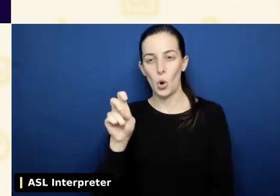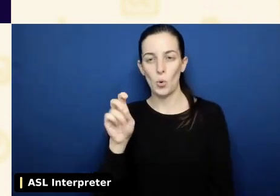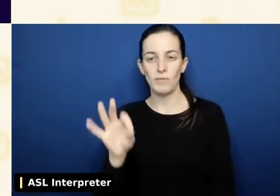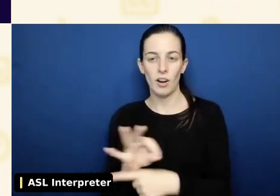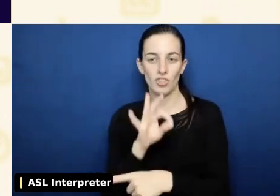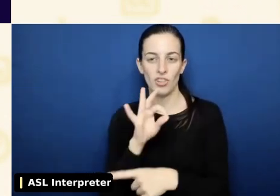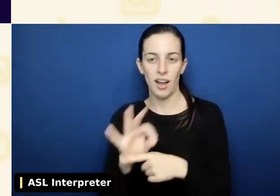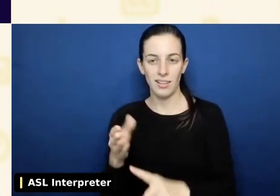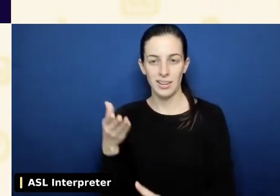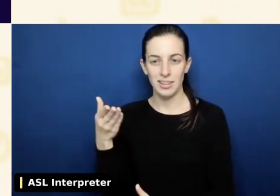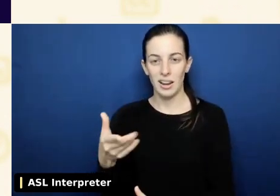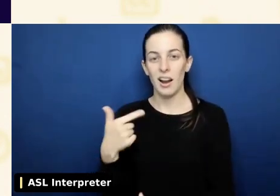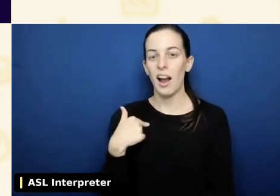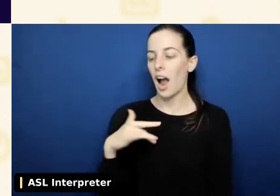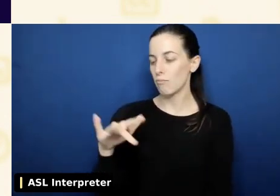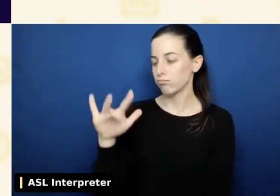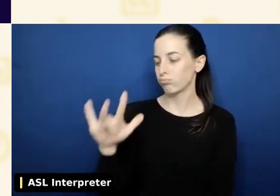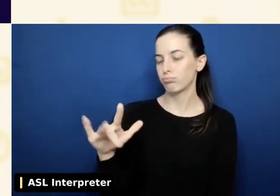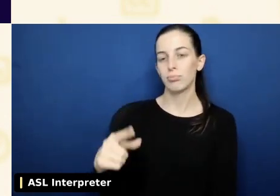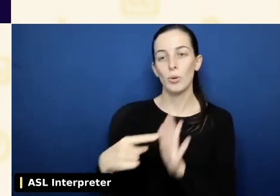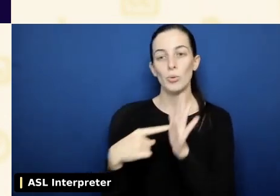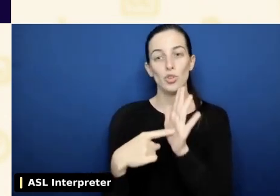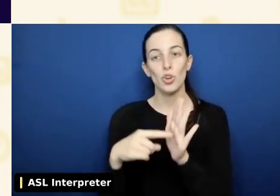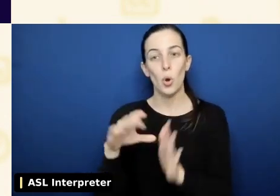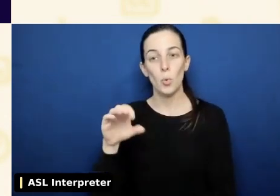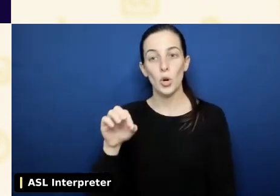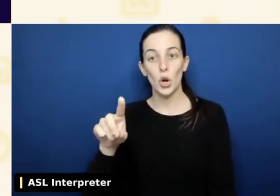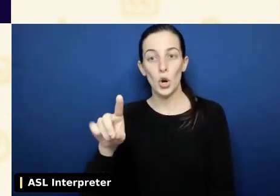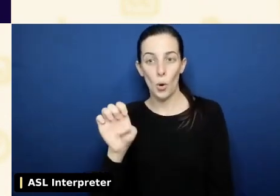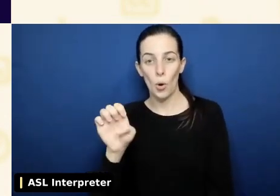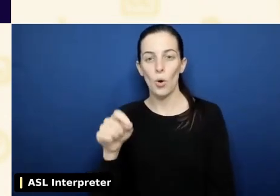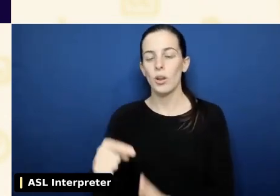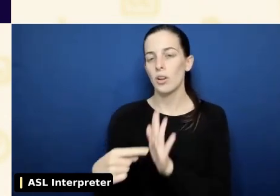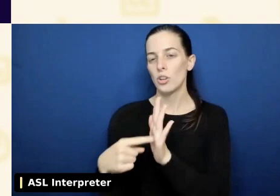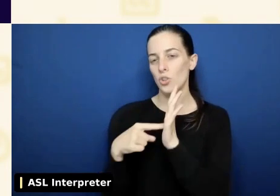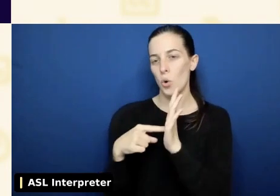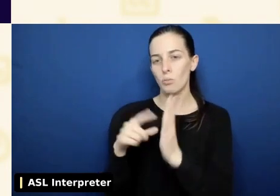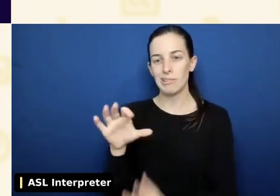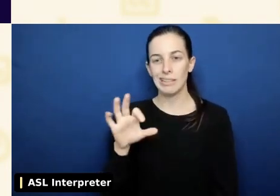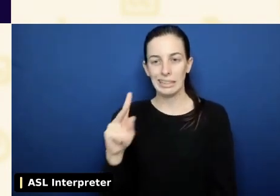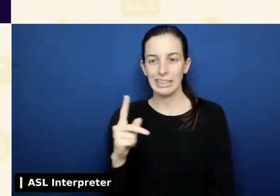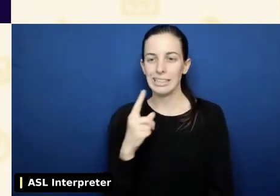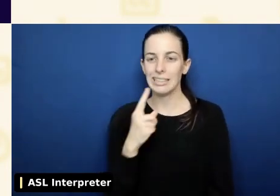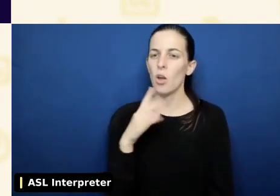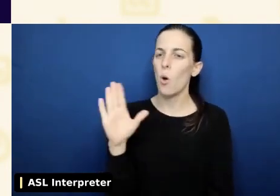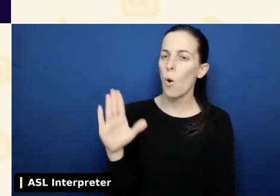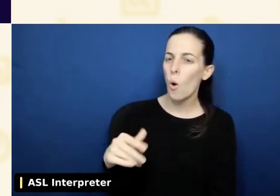So I can click Show Code, it will show me the link and oh, I see, it says, href.